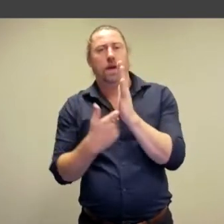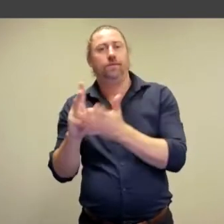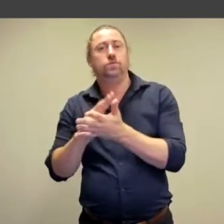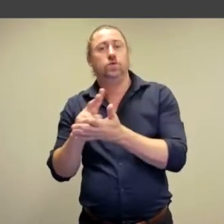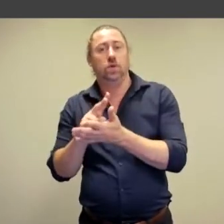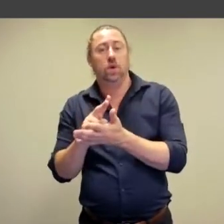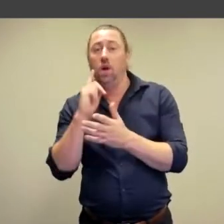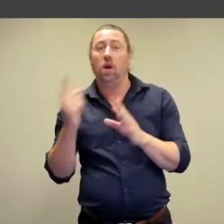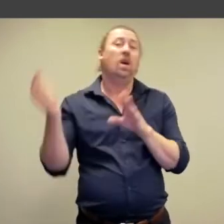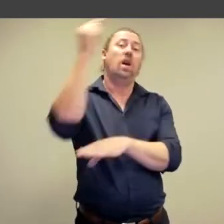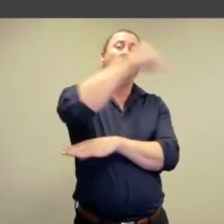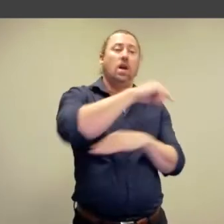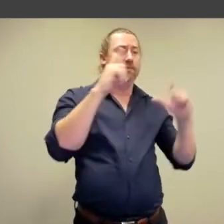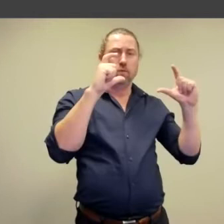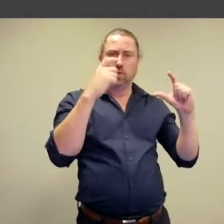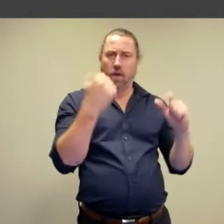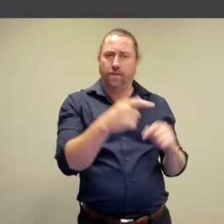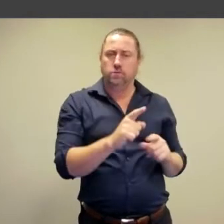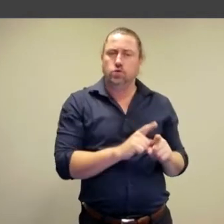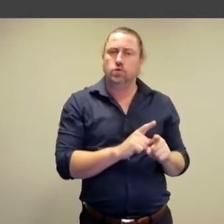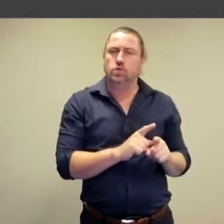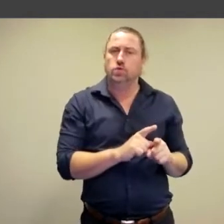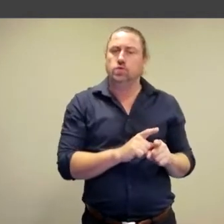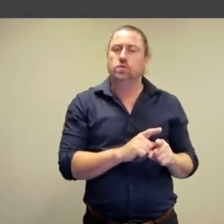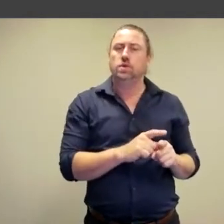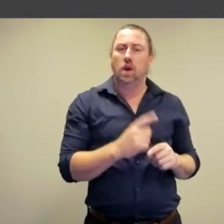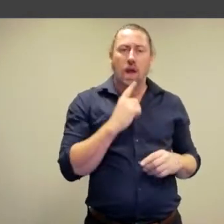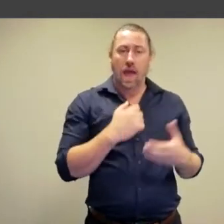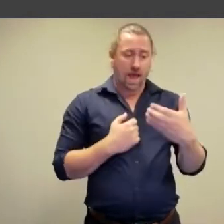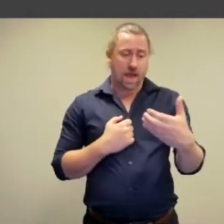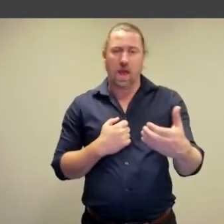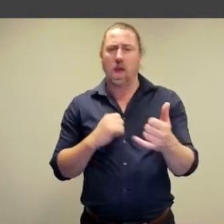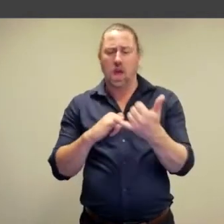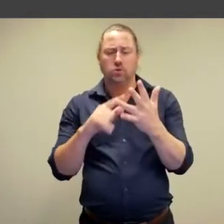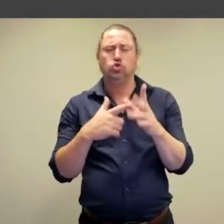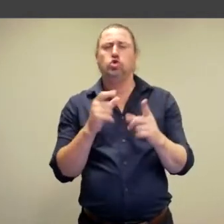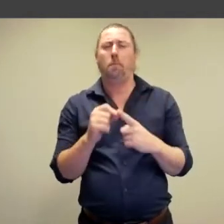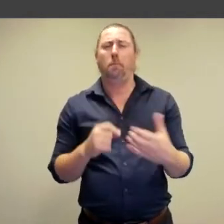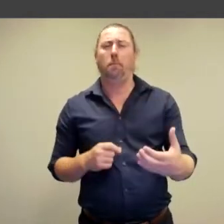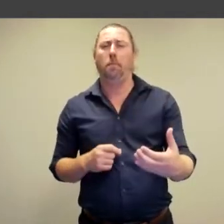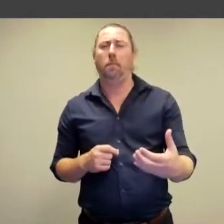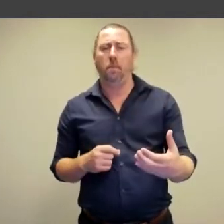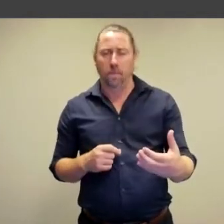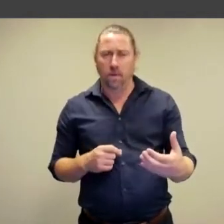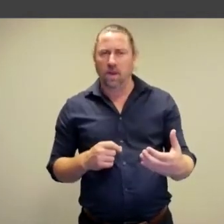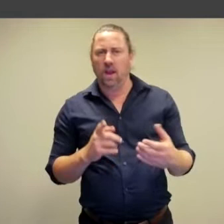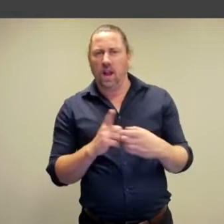photograph for today where one hand was holding